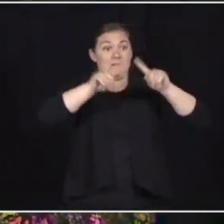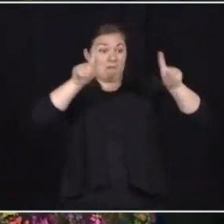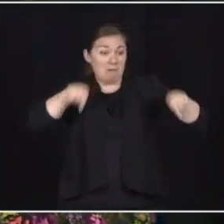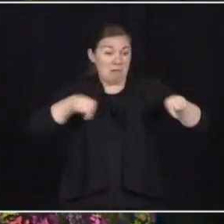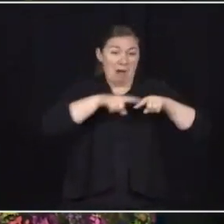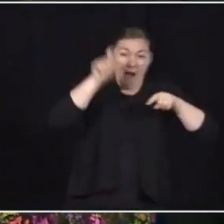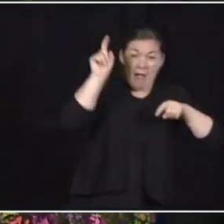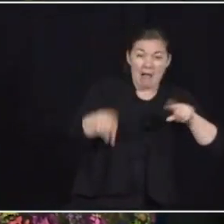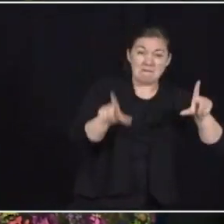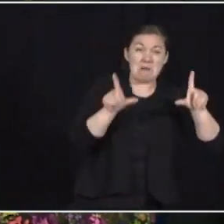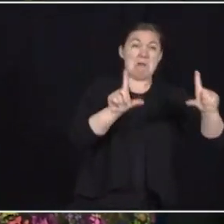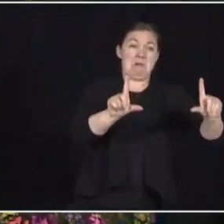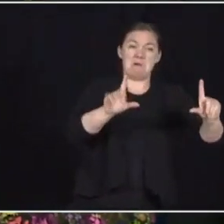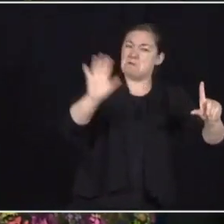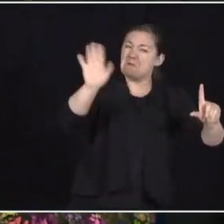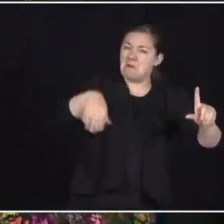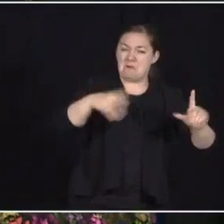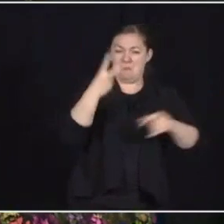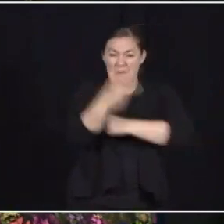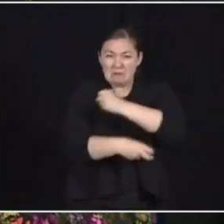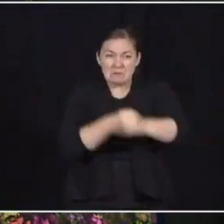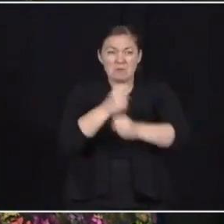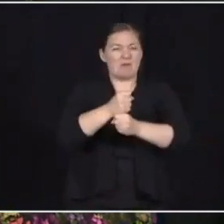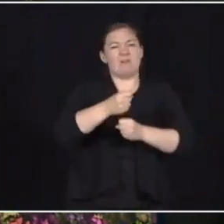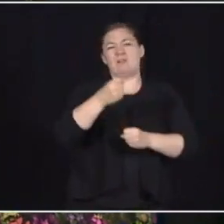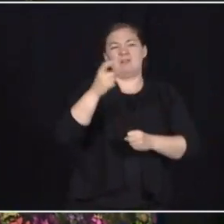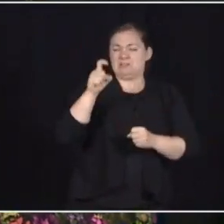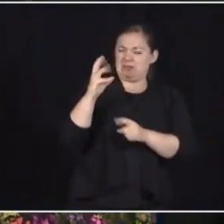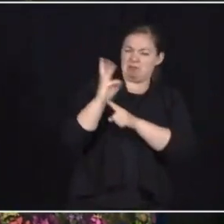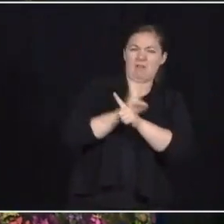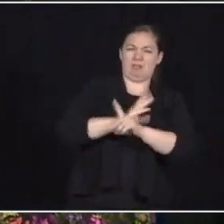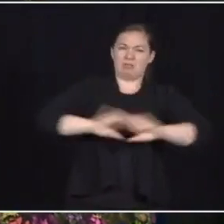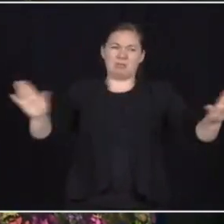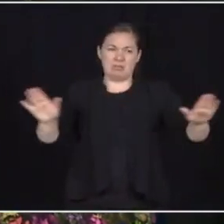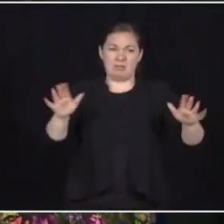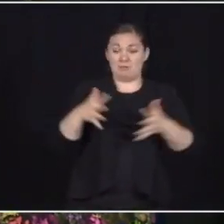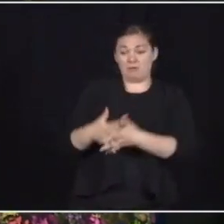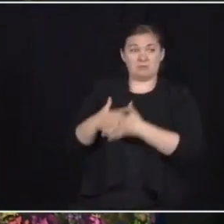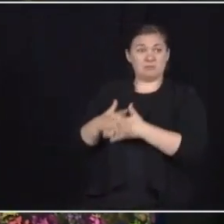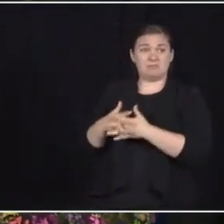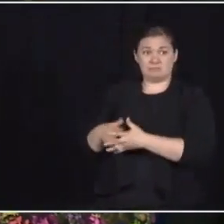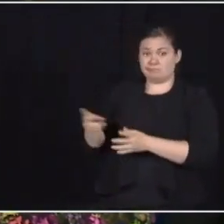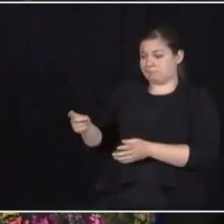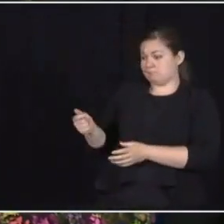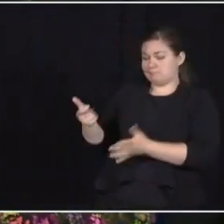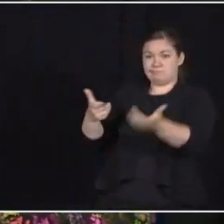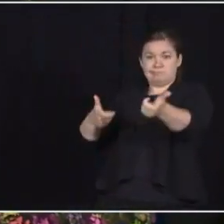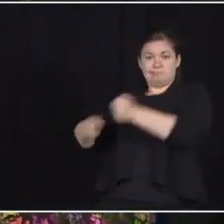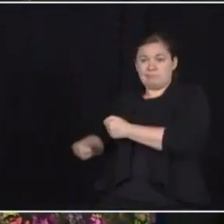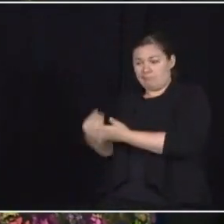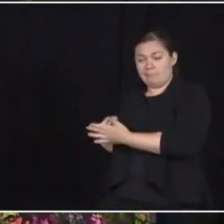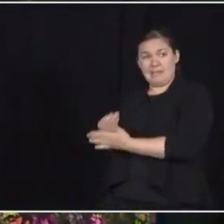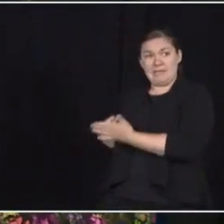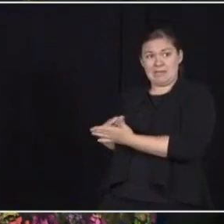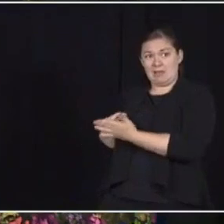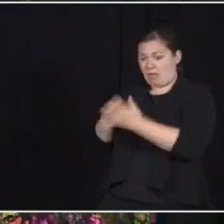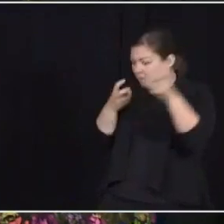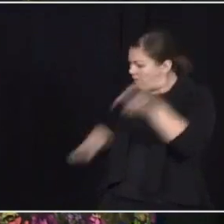not our eyes and cross our teas, but why can't we get a building permit in six months nowadays? Because we are losing business south of the